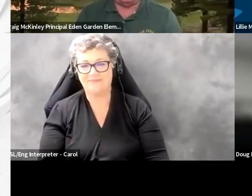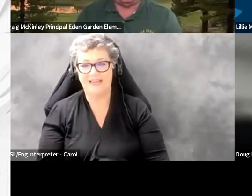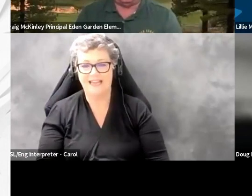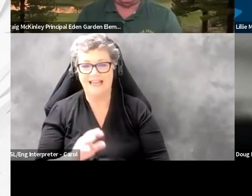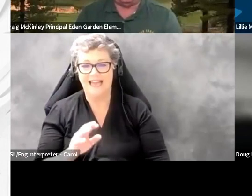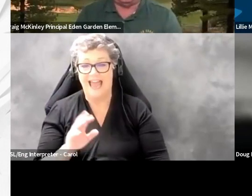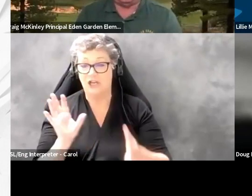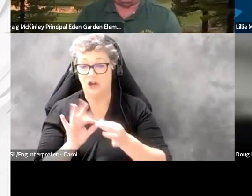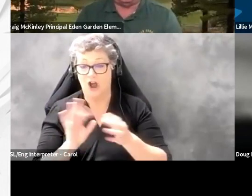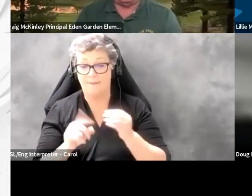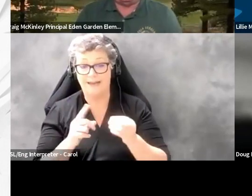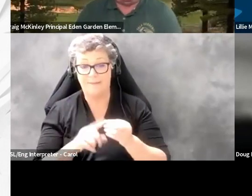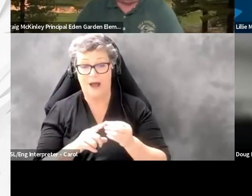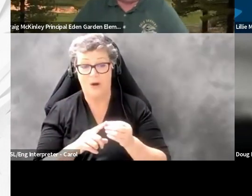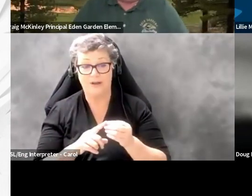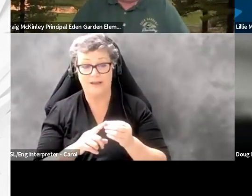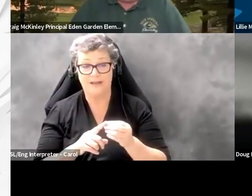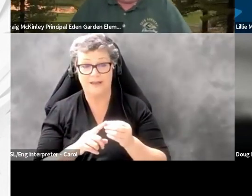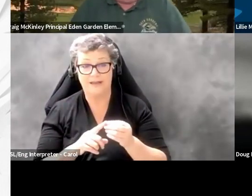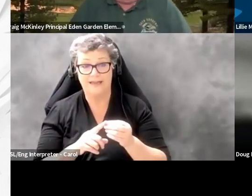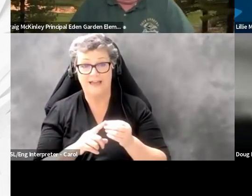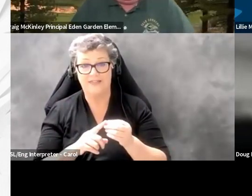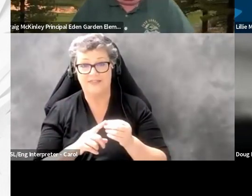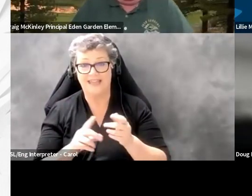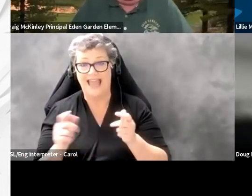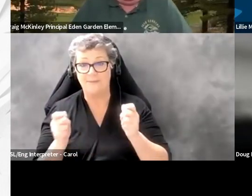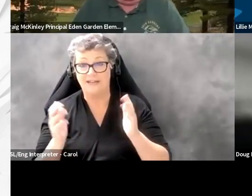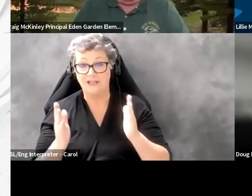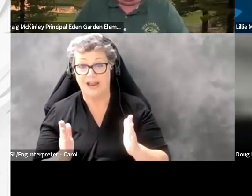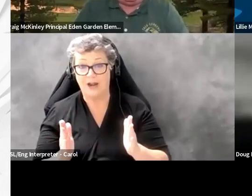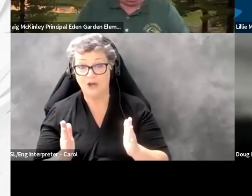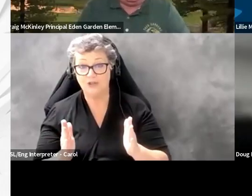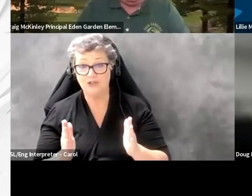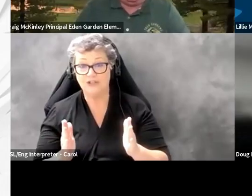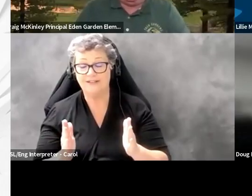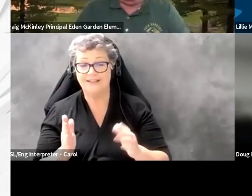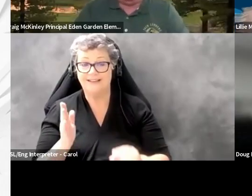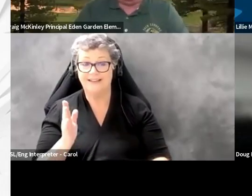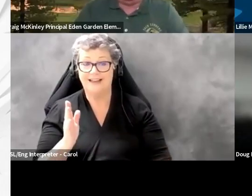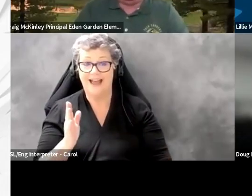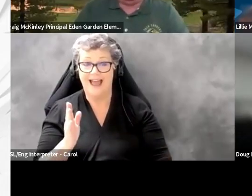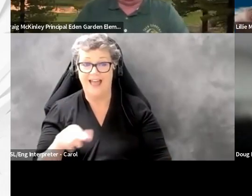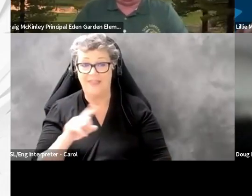about their early you know administrators and then you know what teaching them kind of what